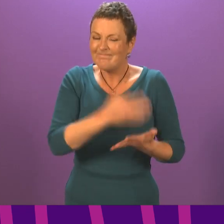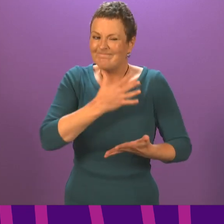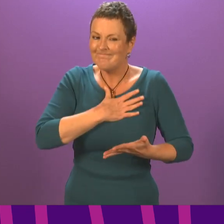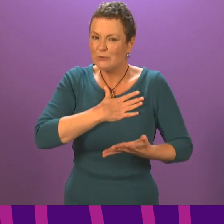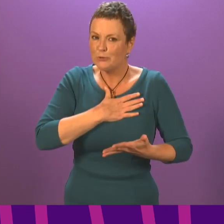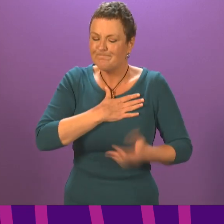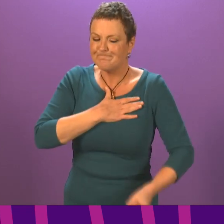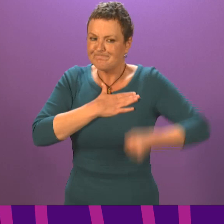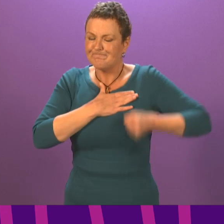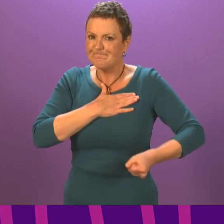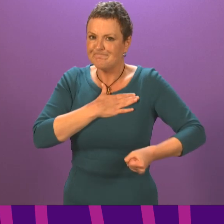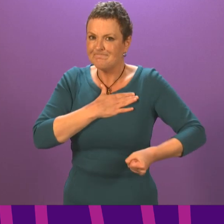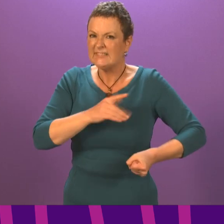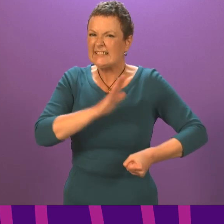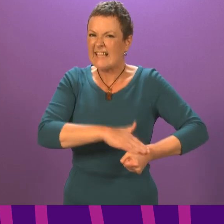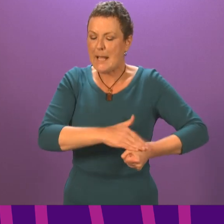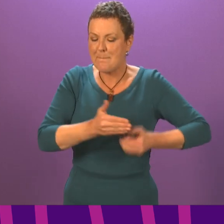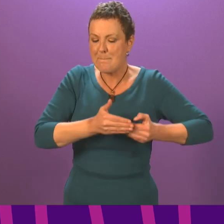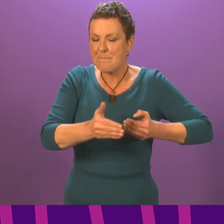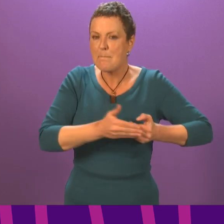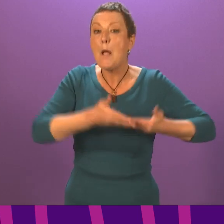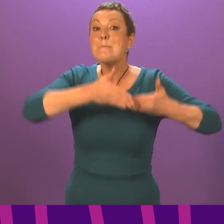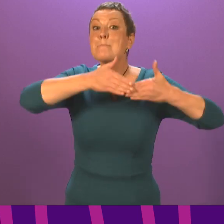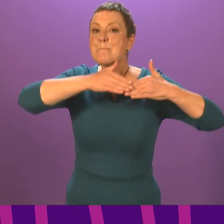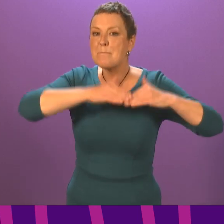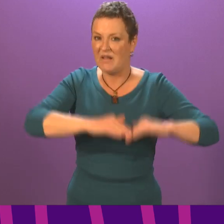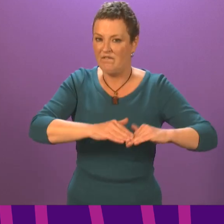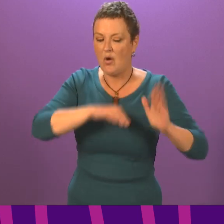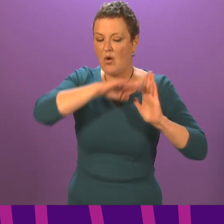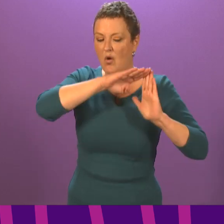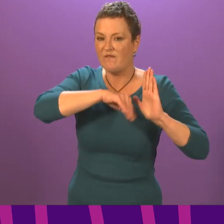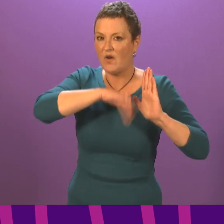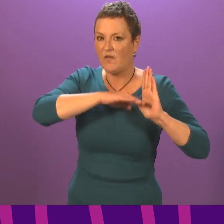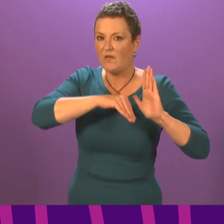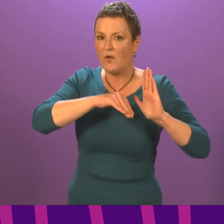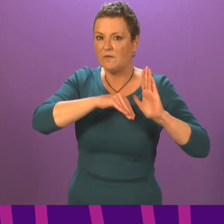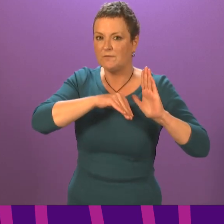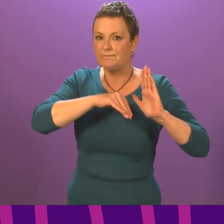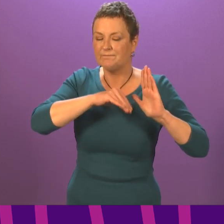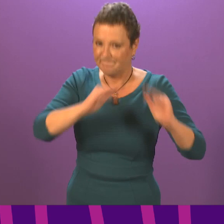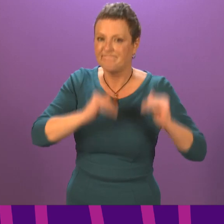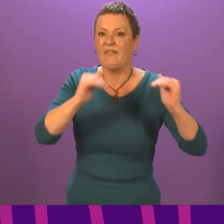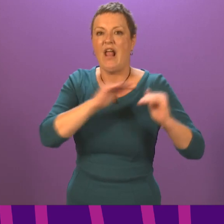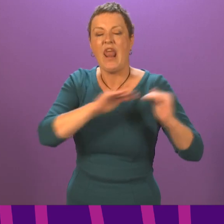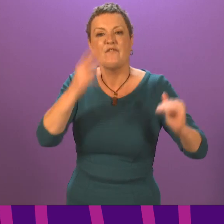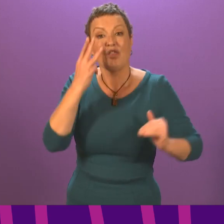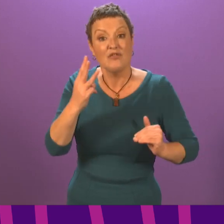of time before we move it any further down the levels—which, of course, involves easing more restrictions—because the danger is that we could quickly send the area into reverse.